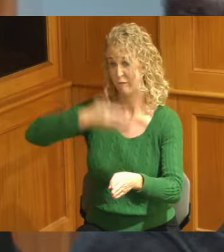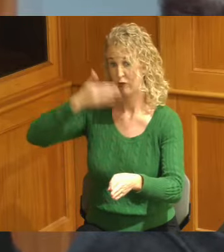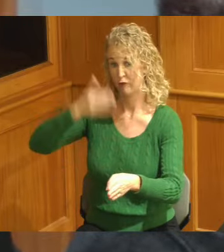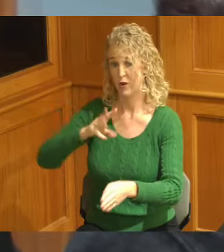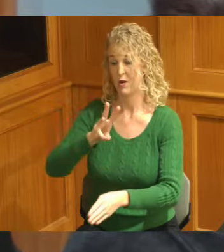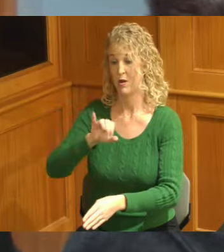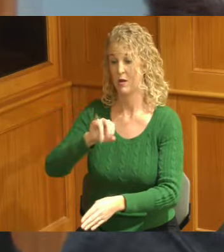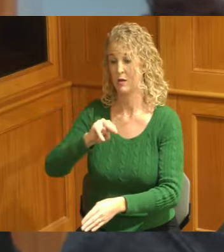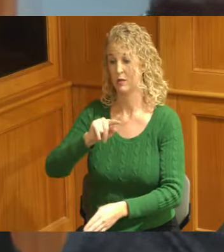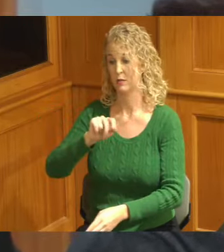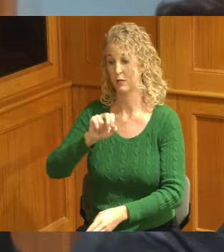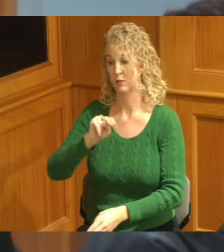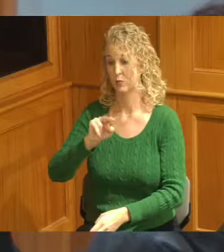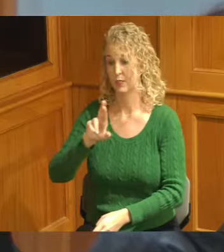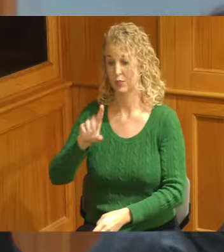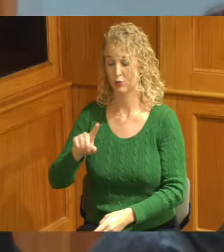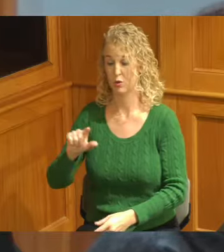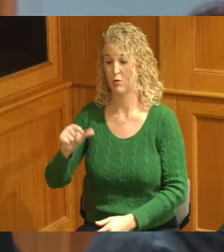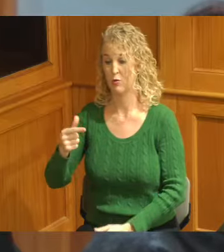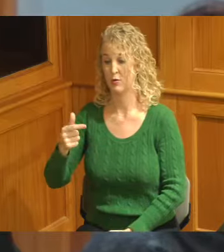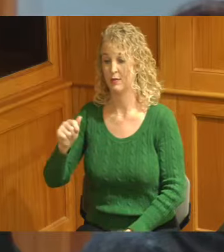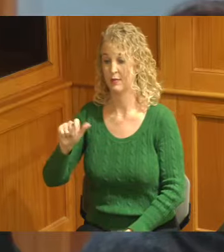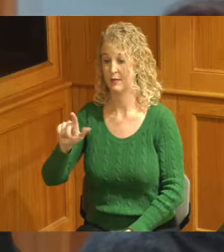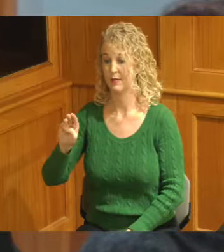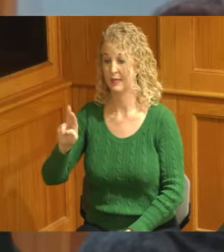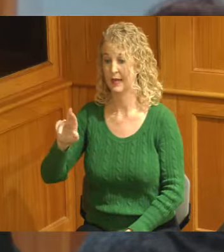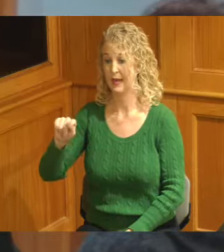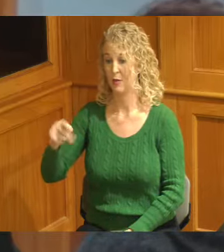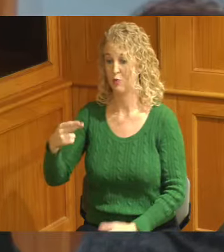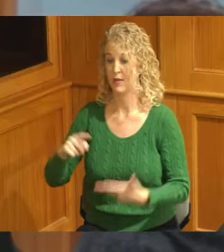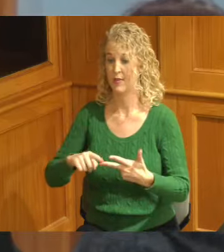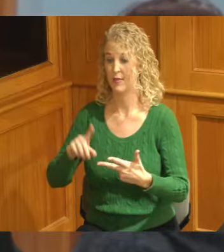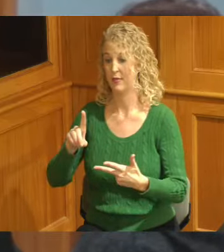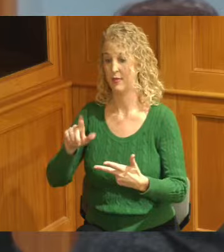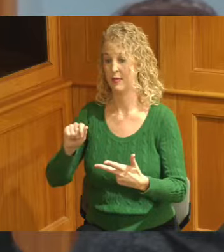but we also have businesses on Galbraith Road and Daily Road and Hamilton Avenue, we're we're